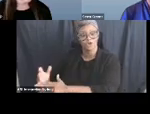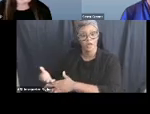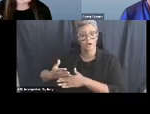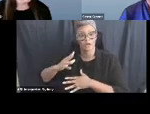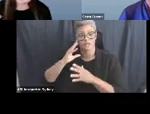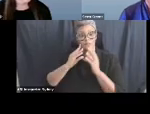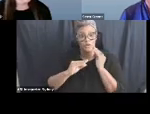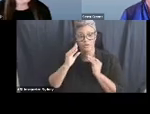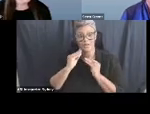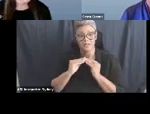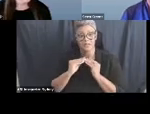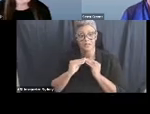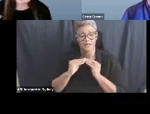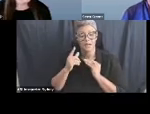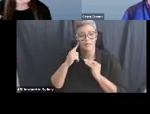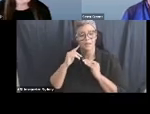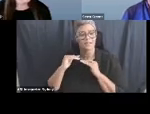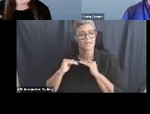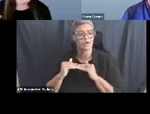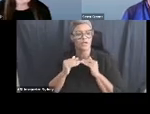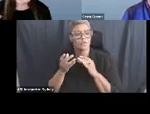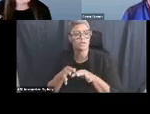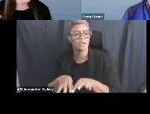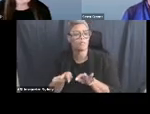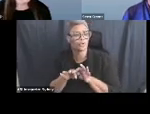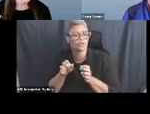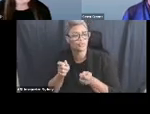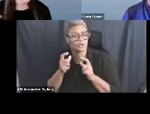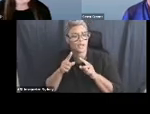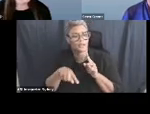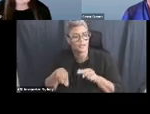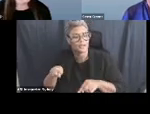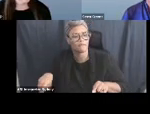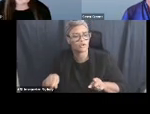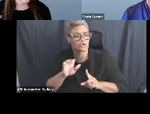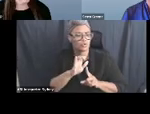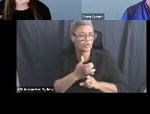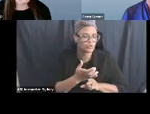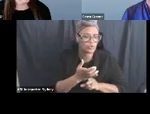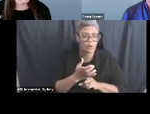cultural, historic, and global entities and identities that shape what it actually means